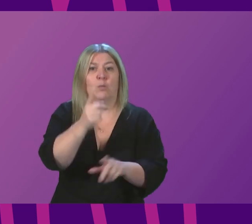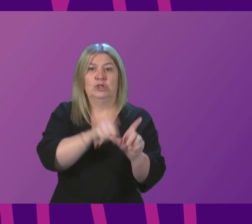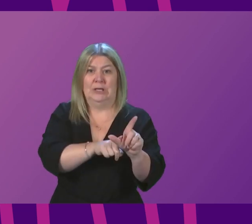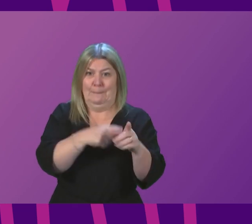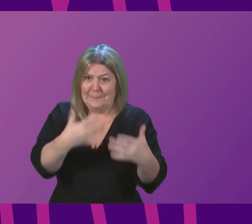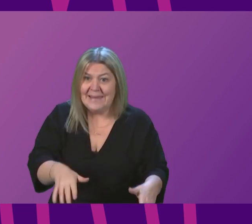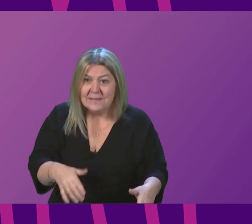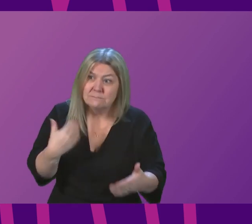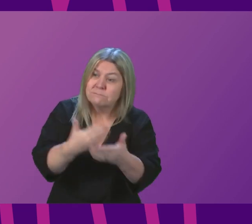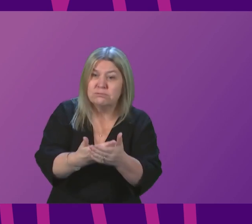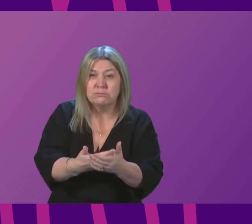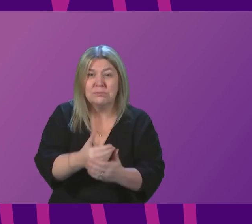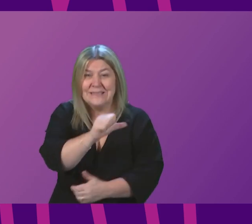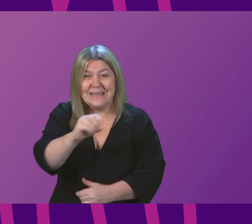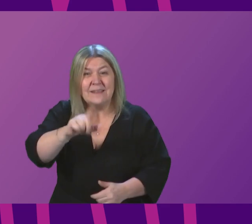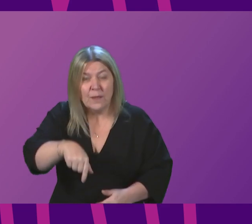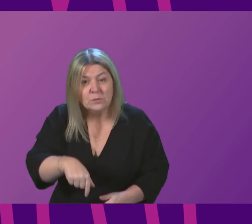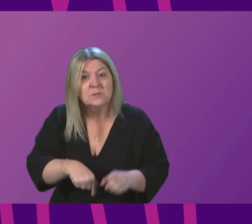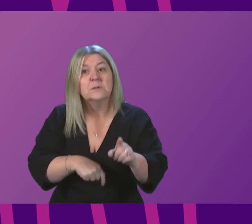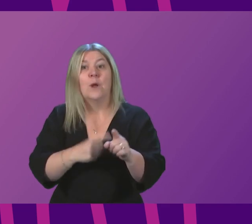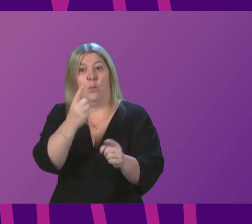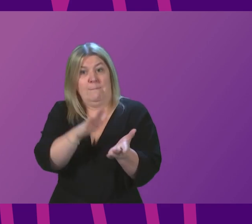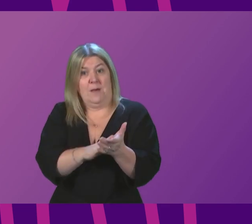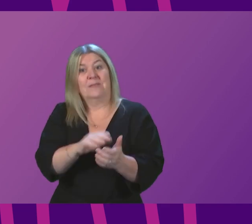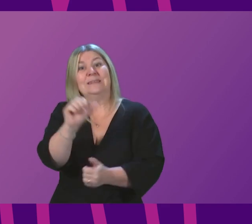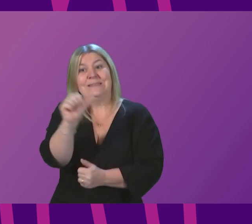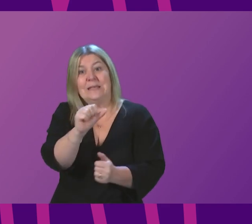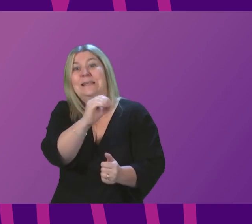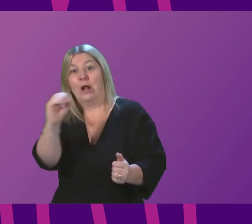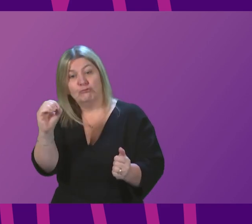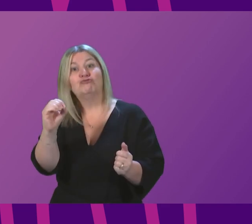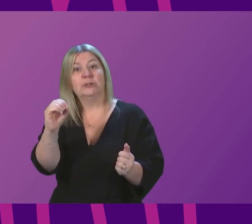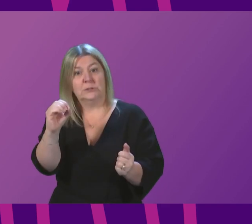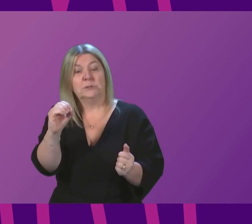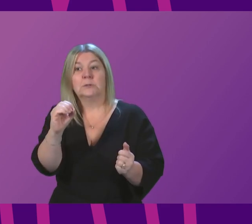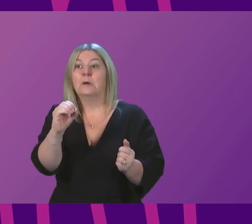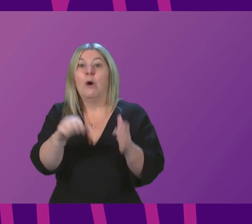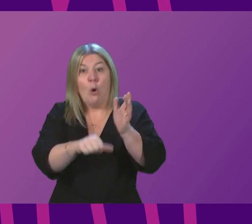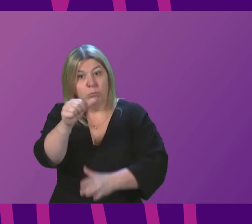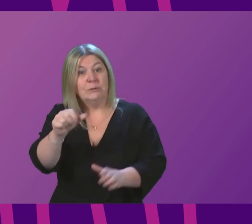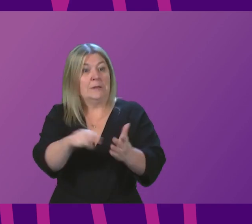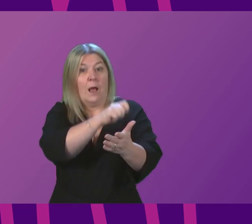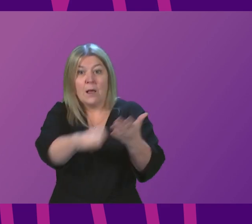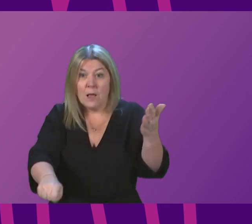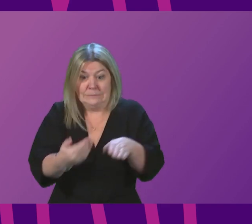In one month alone, more than 1,600 operations were cancelled just hours before they were due to happen.